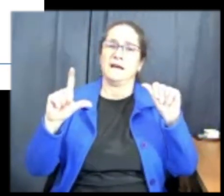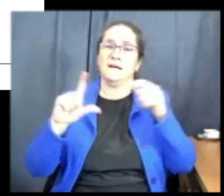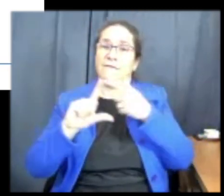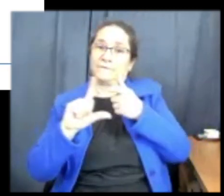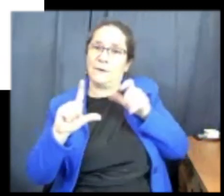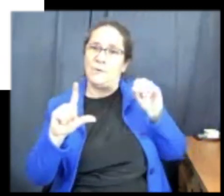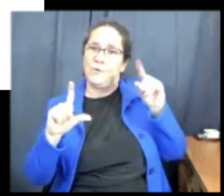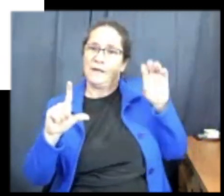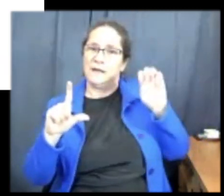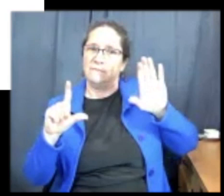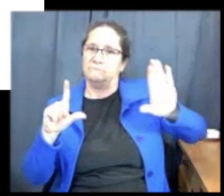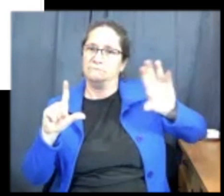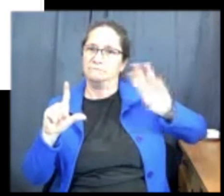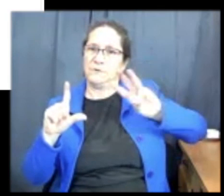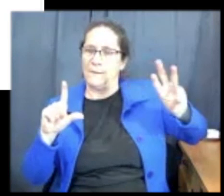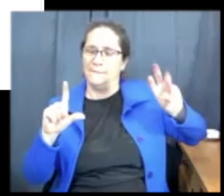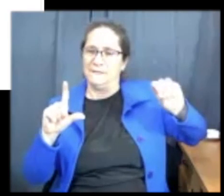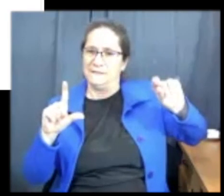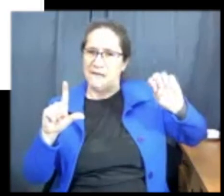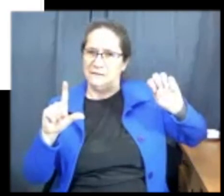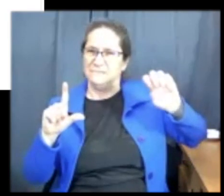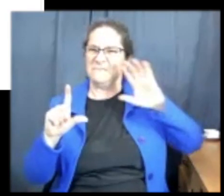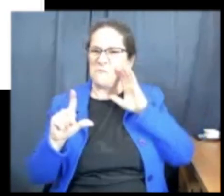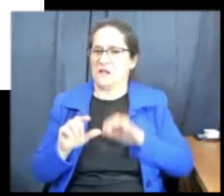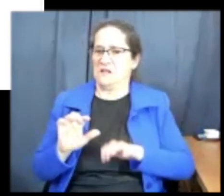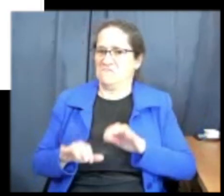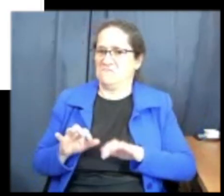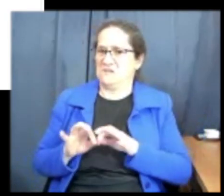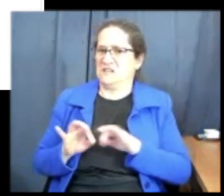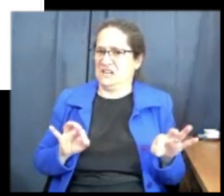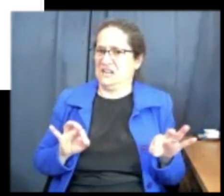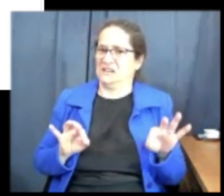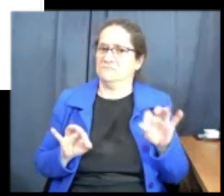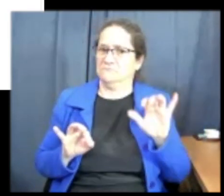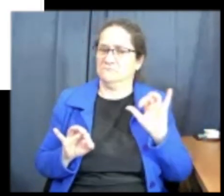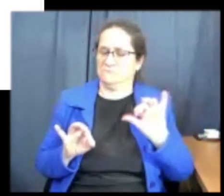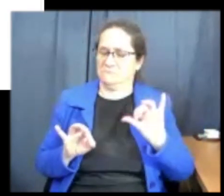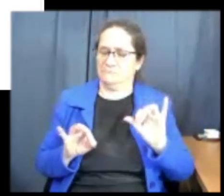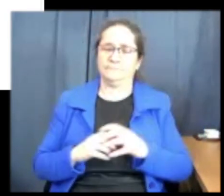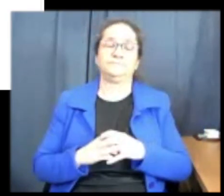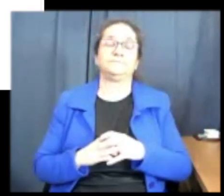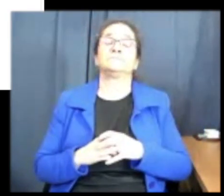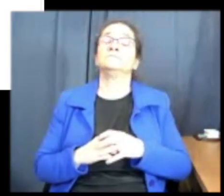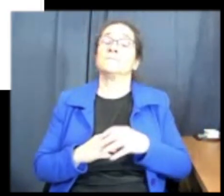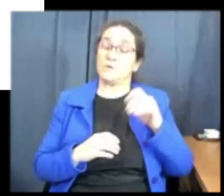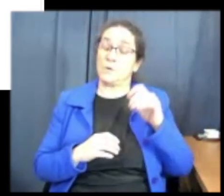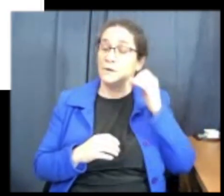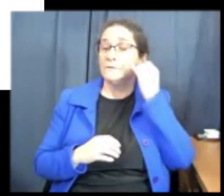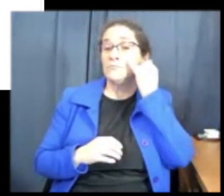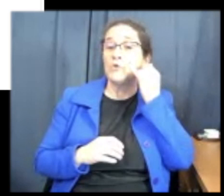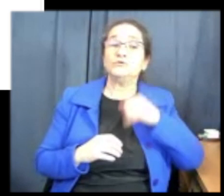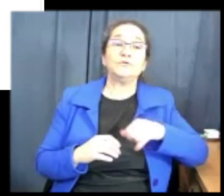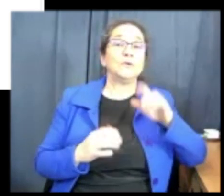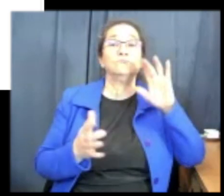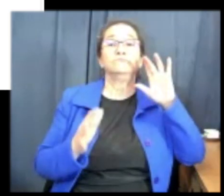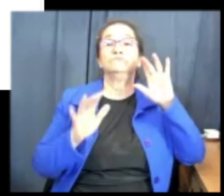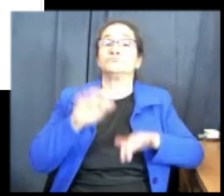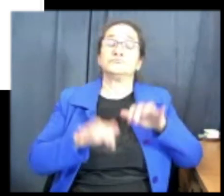We will also put this link into the chat. If you were coming to the ODE website and just coming to the home page you